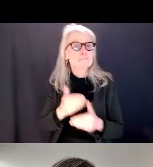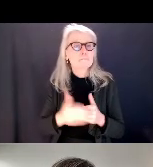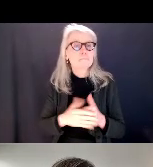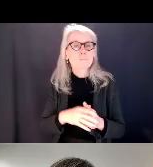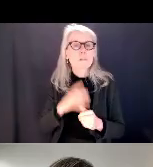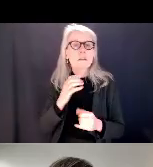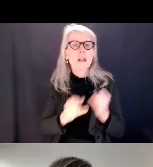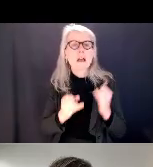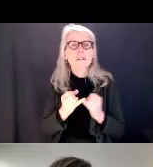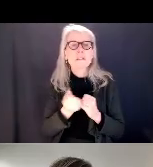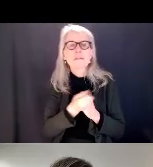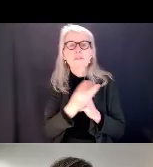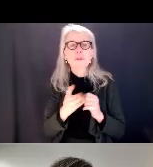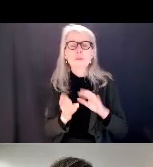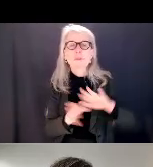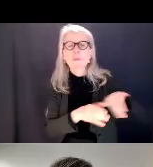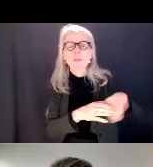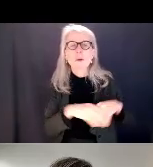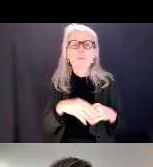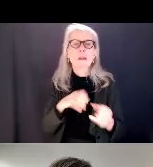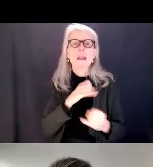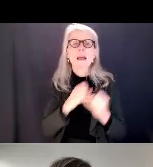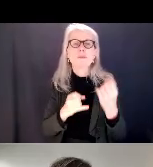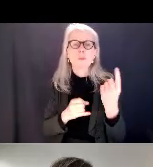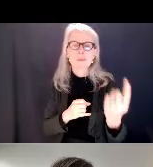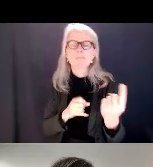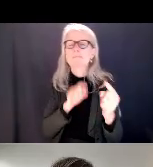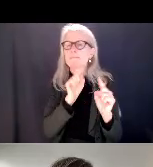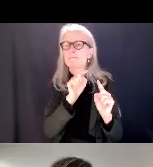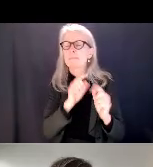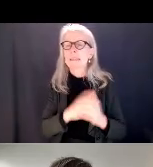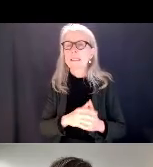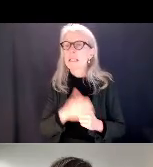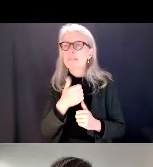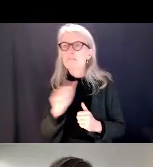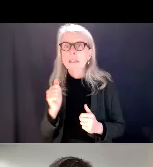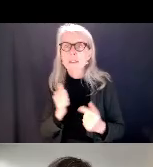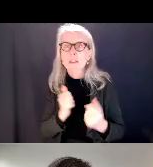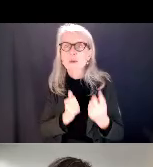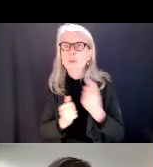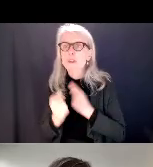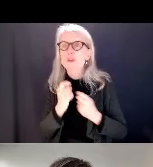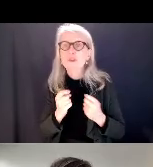ones and put my last screen up. But if anybody has questions or wants to chat more about this,